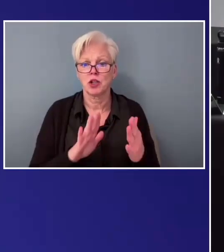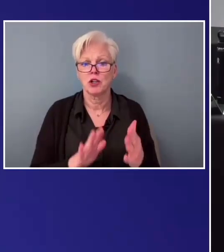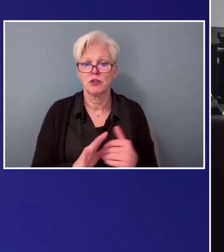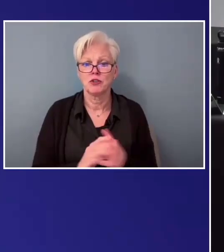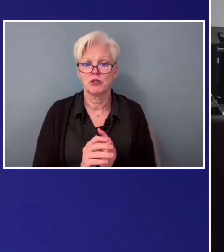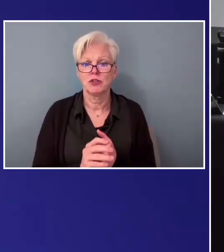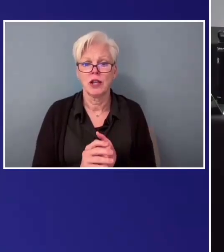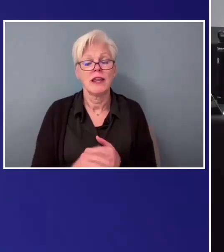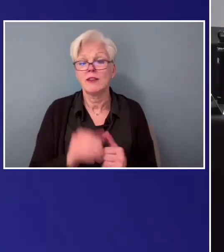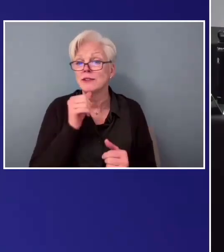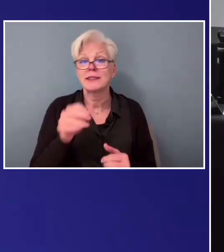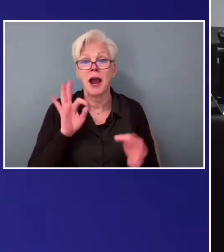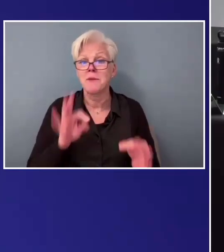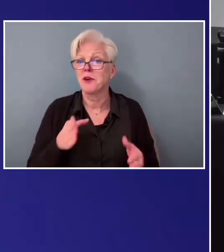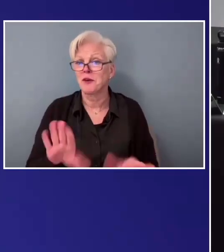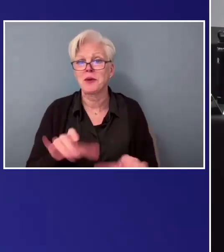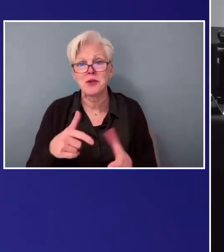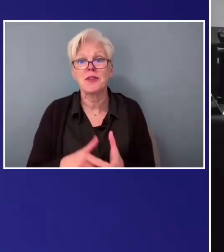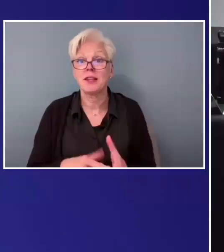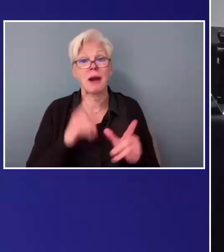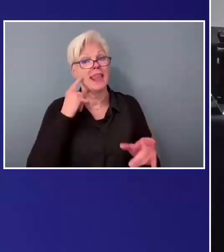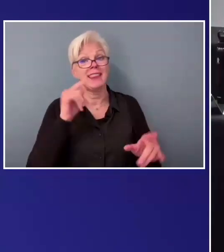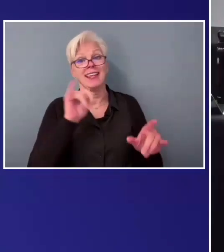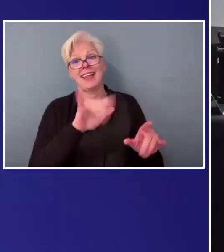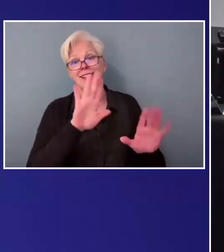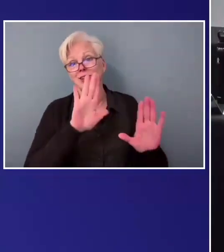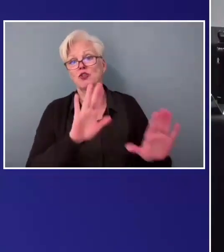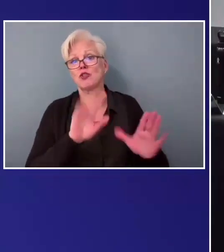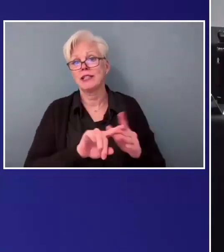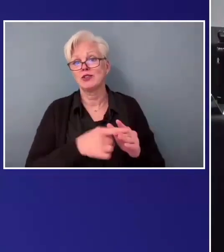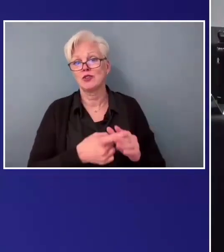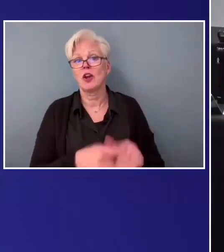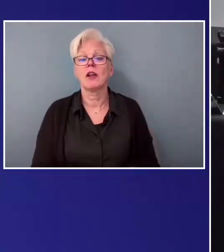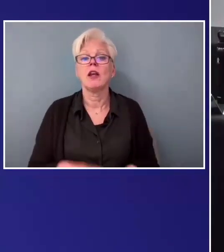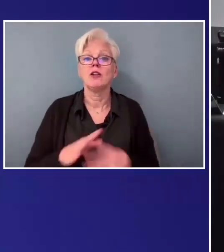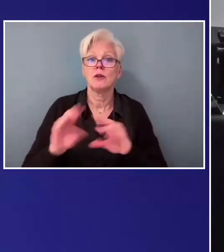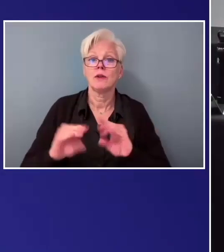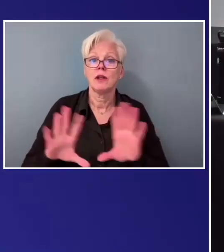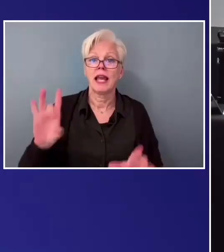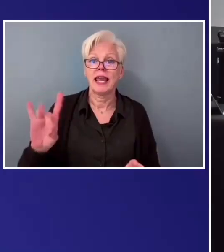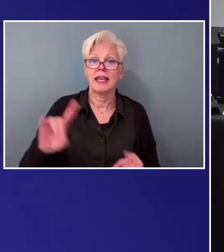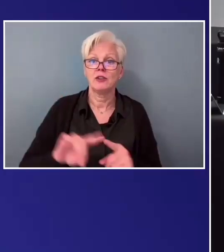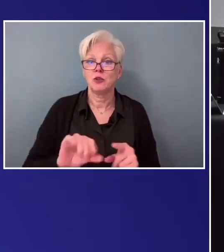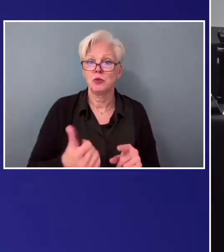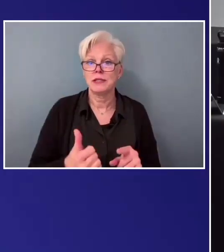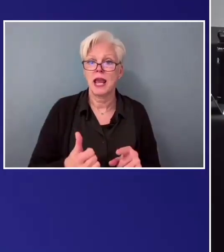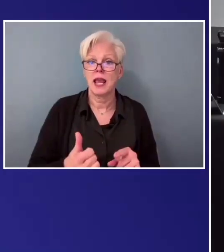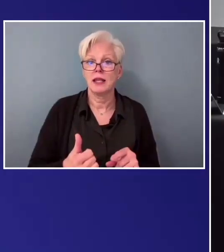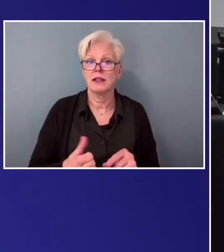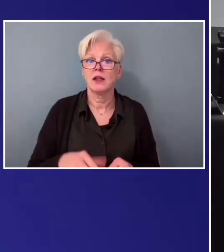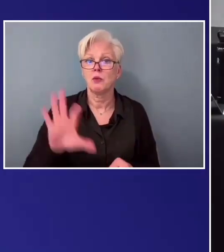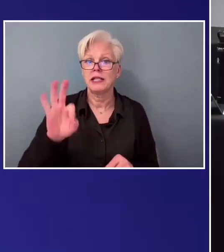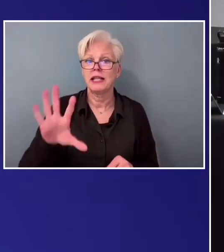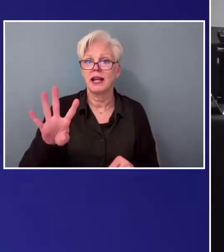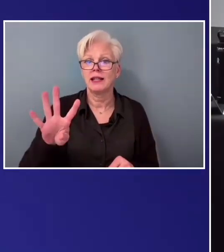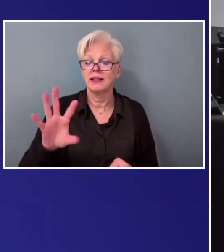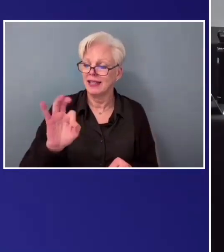is a great start. One, just clarification on slides eight through ten when you're coming to 94%, 58%, all of those numbers,